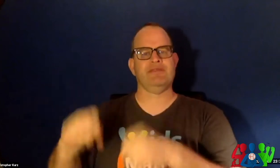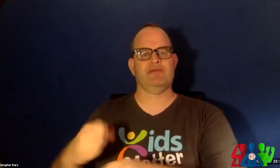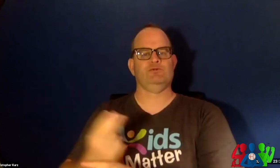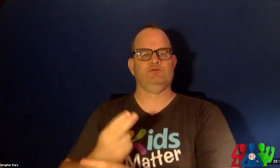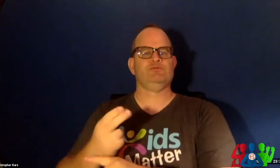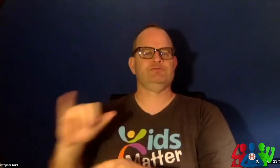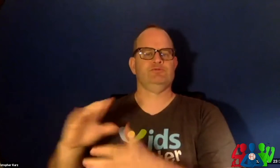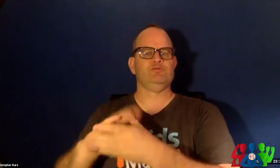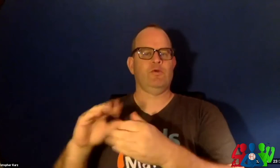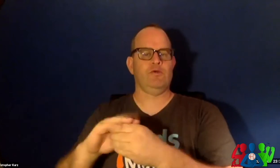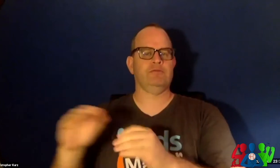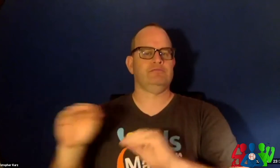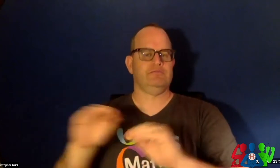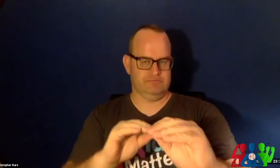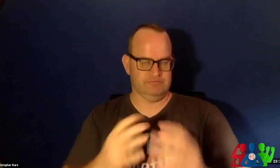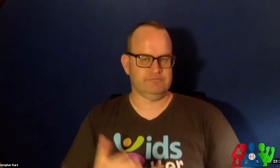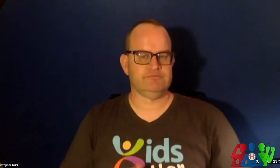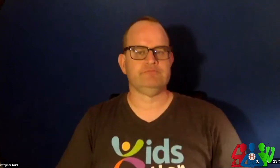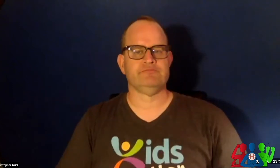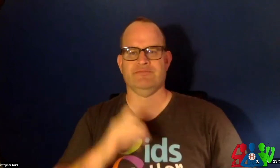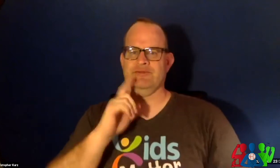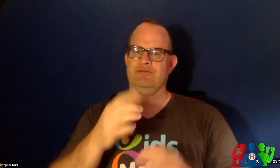is free and open source we need to make sure that we have